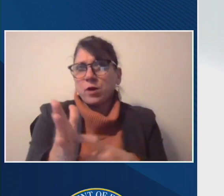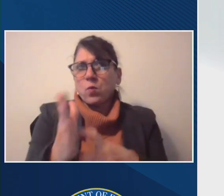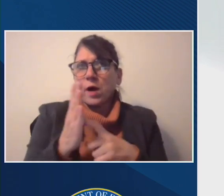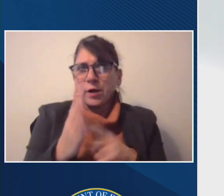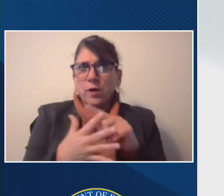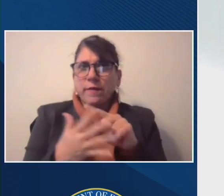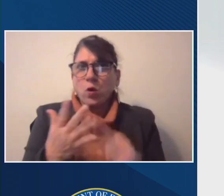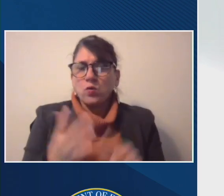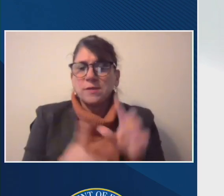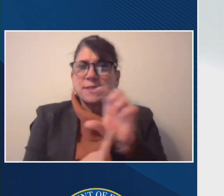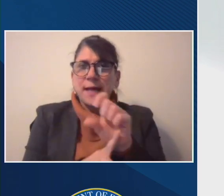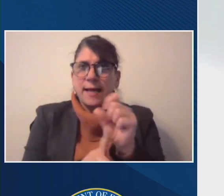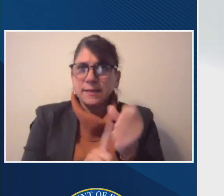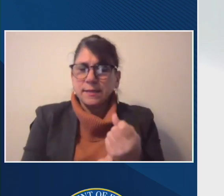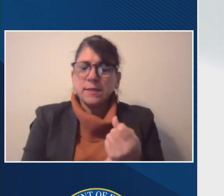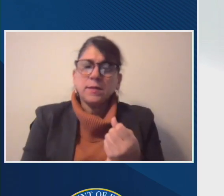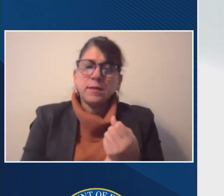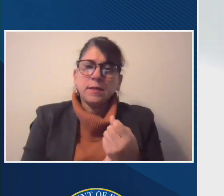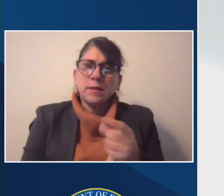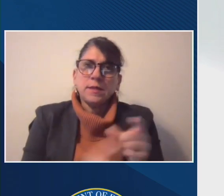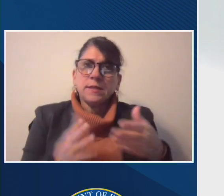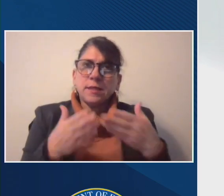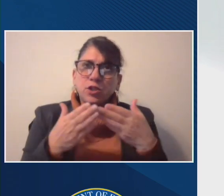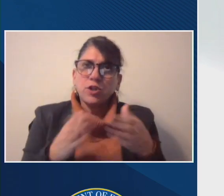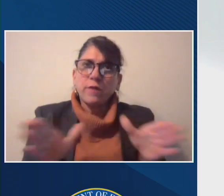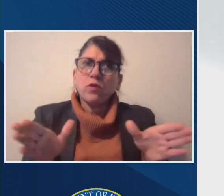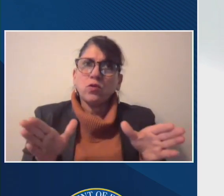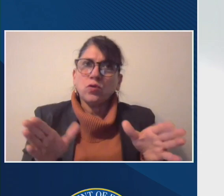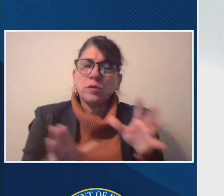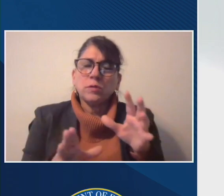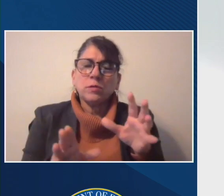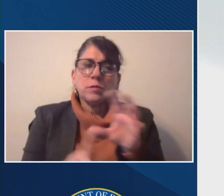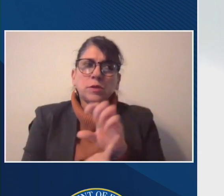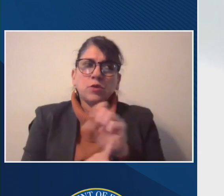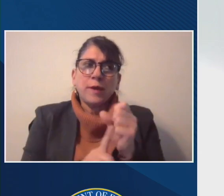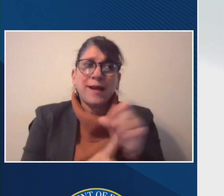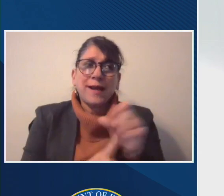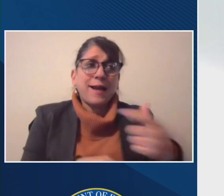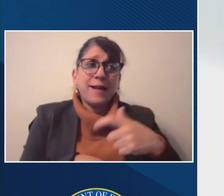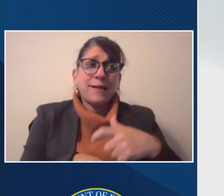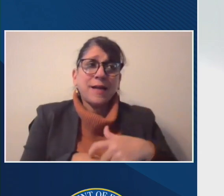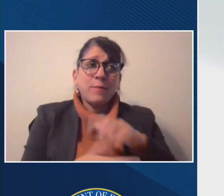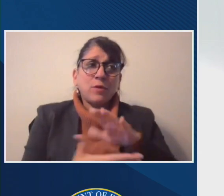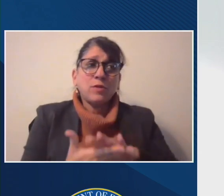Just as a general matter, any time we put a school on HCM2, the Department